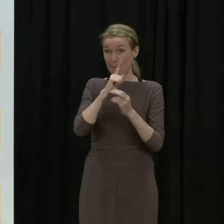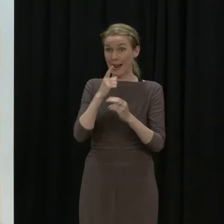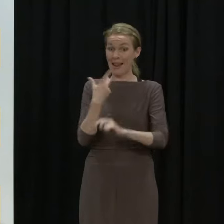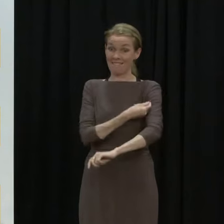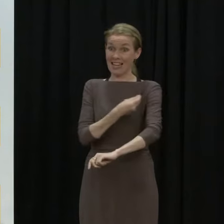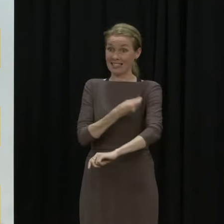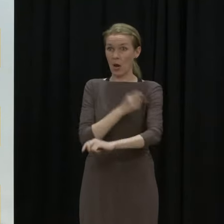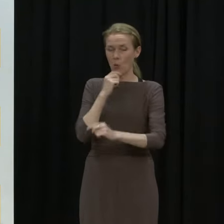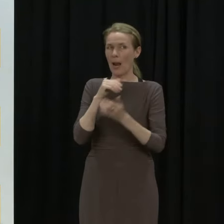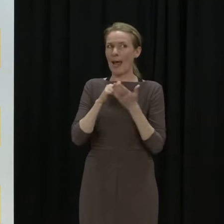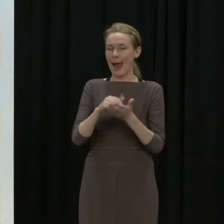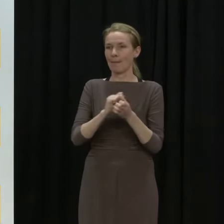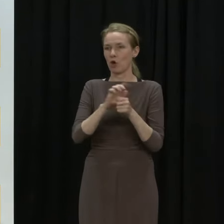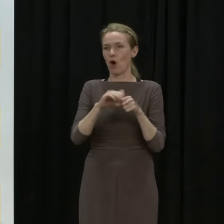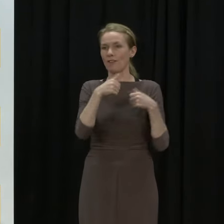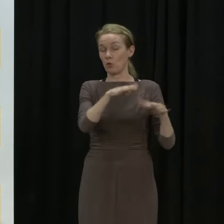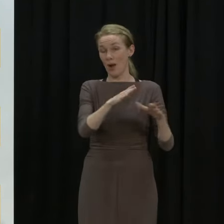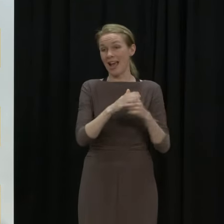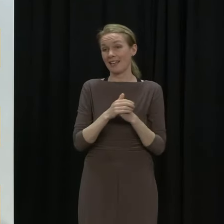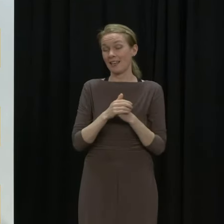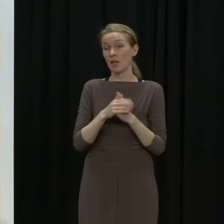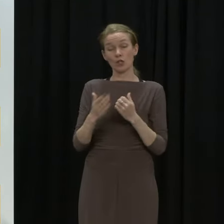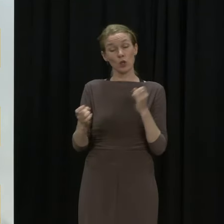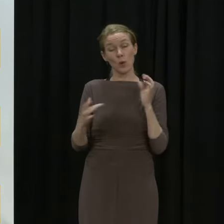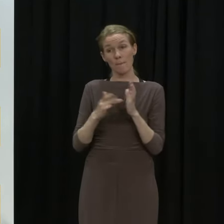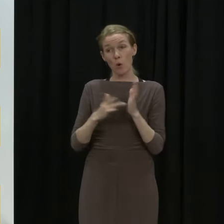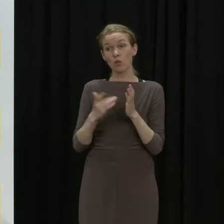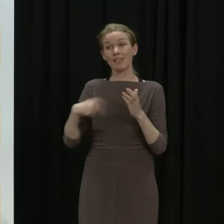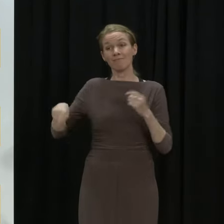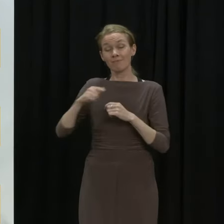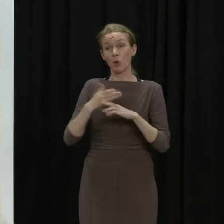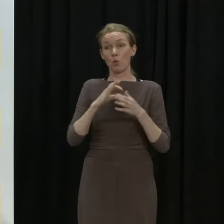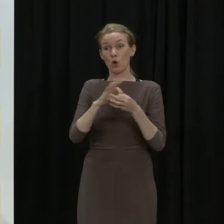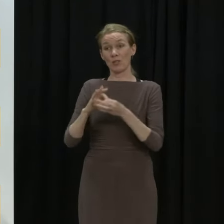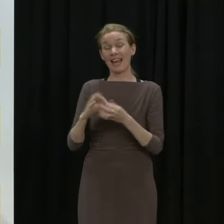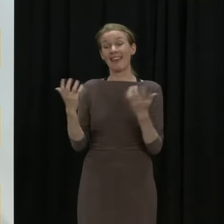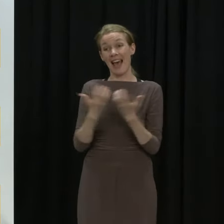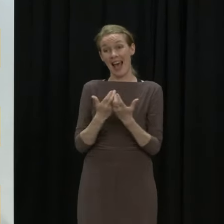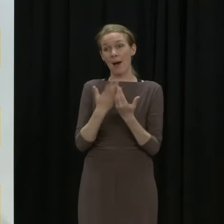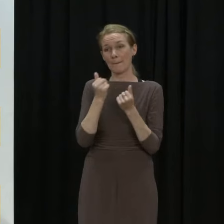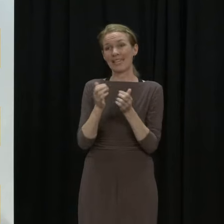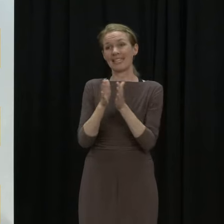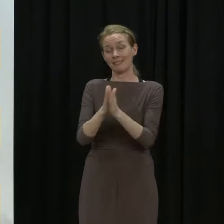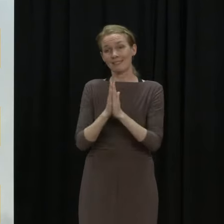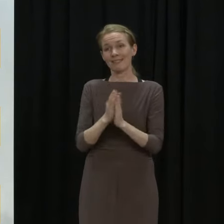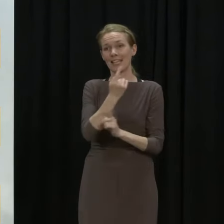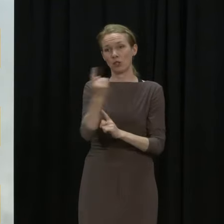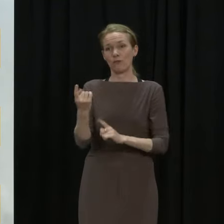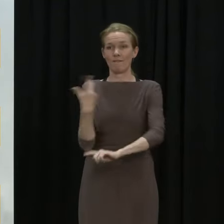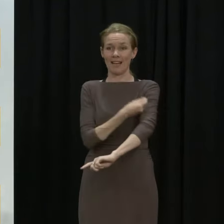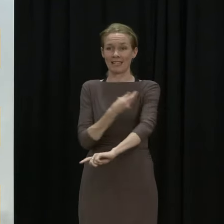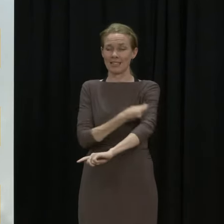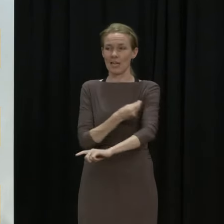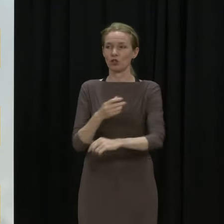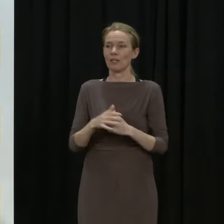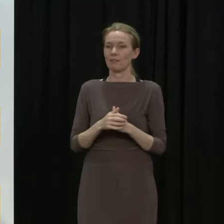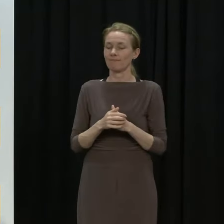A public L teams are contact tracing and testing as extensively as ever, and the more New Zealanders who are vaccinated the greater we can protect each other from the virus. We need everyone to do their